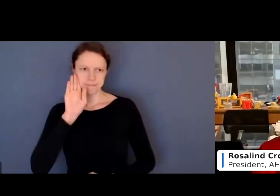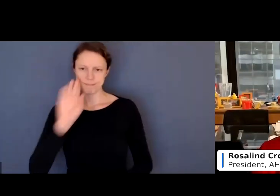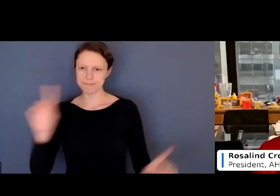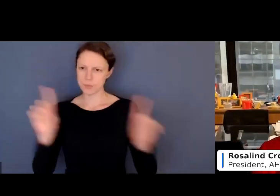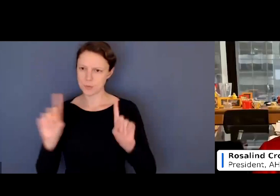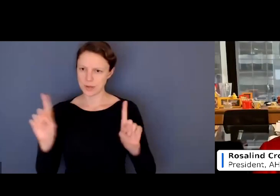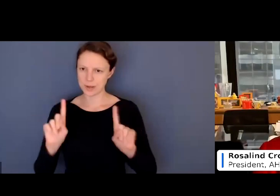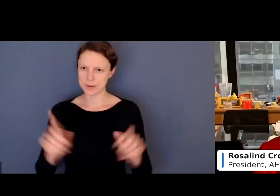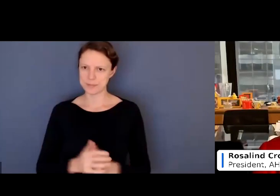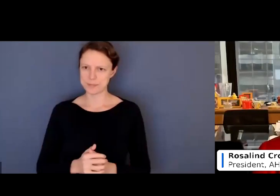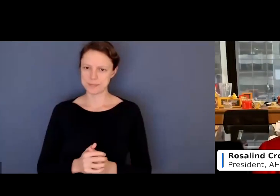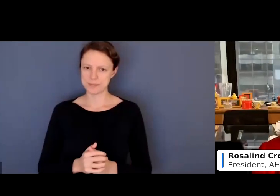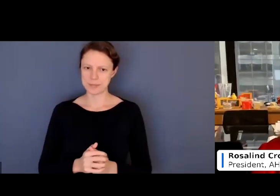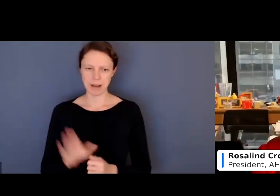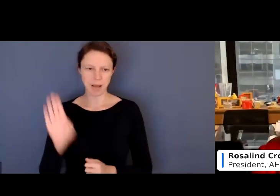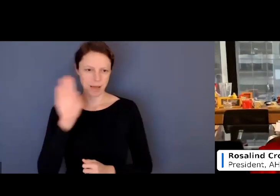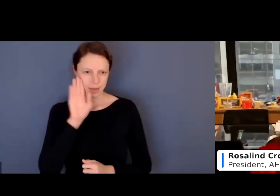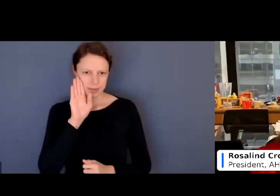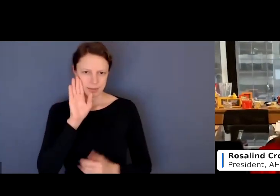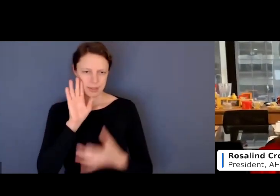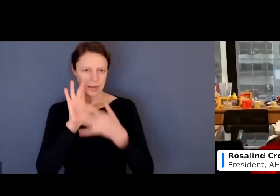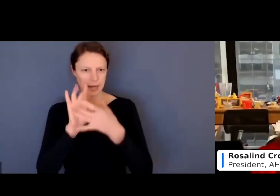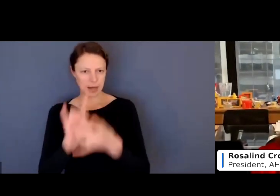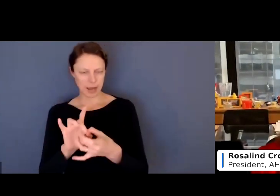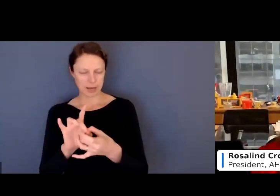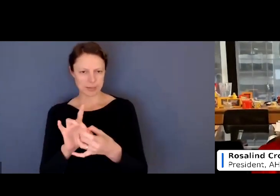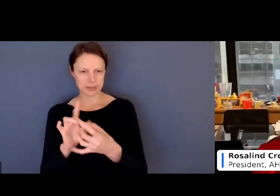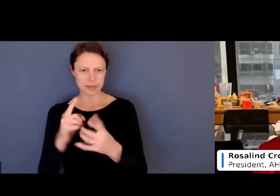Engage and reflect.